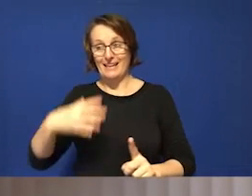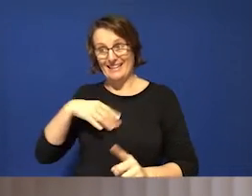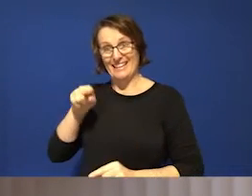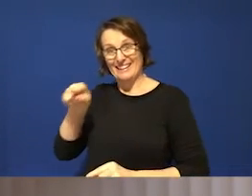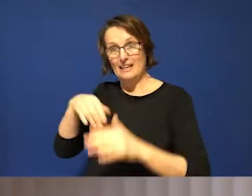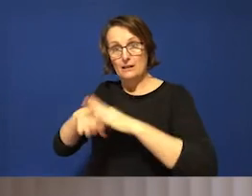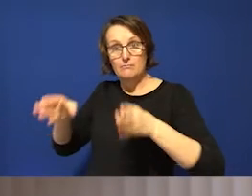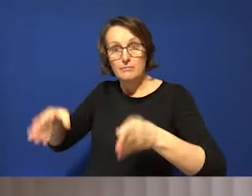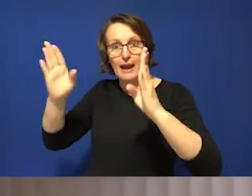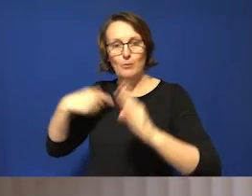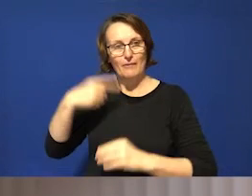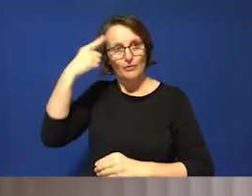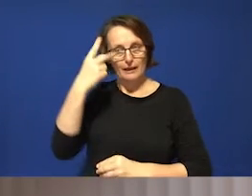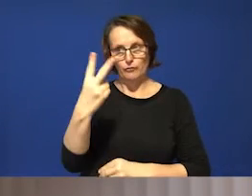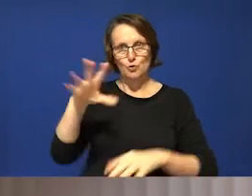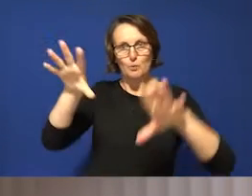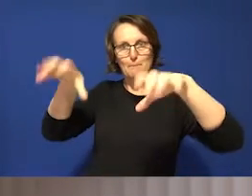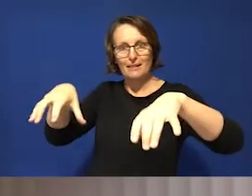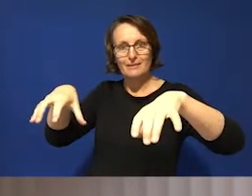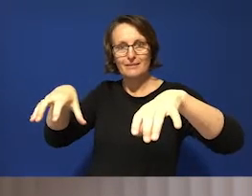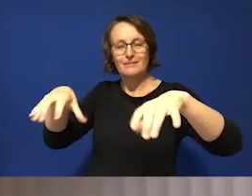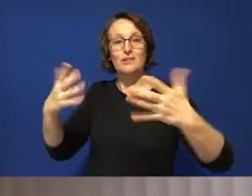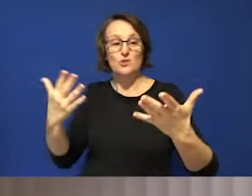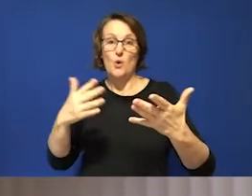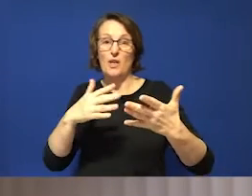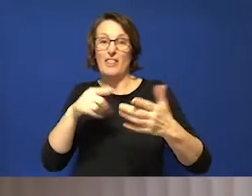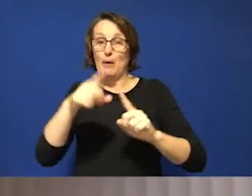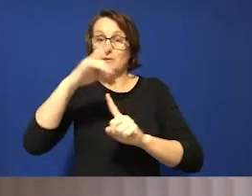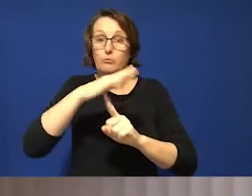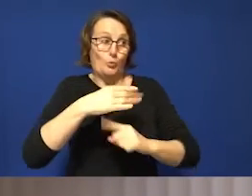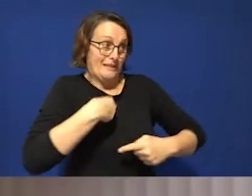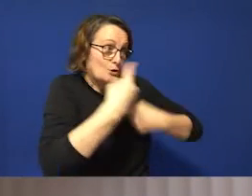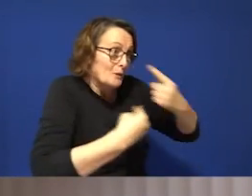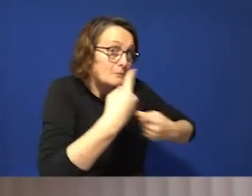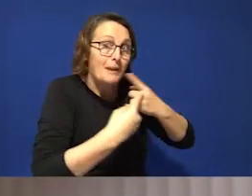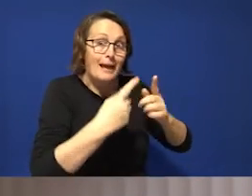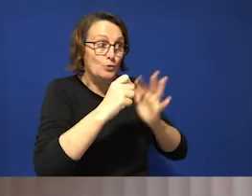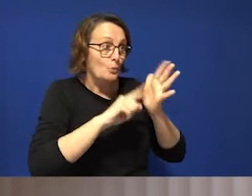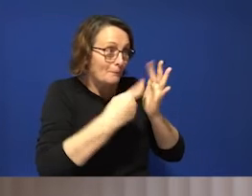rather than the one, and those were the parameters we really have to talk to Peter about.